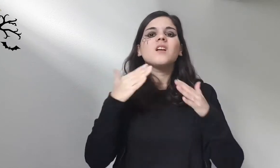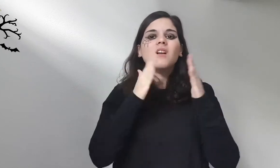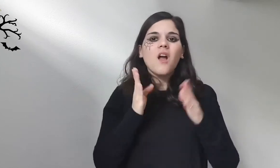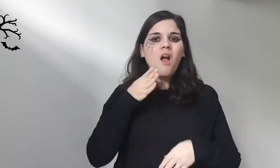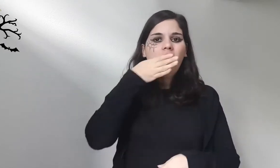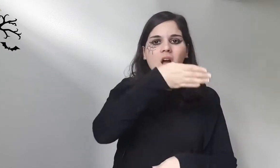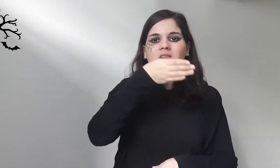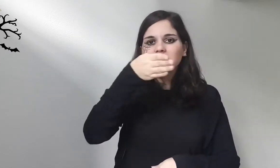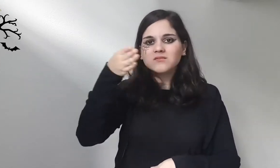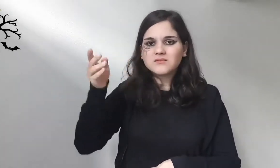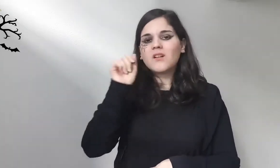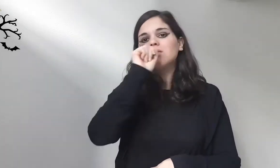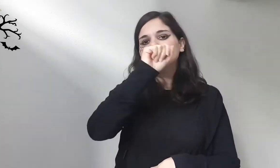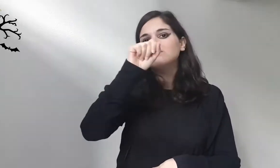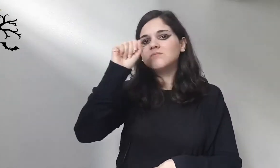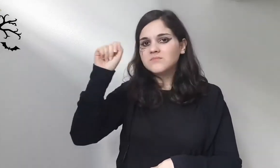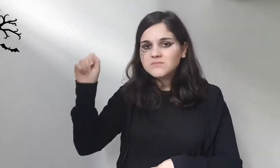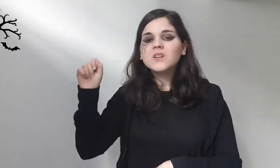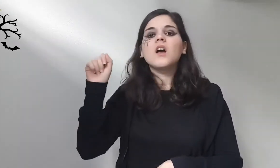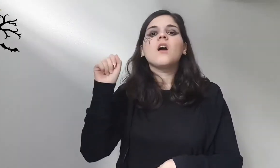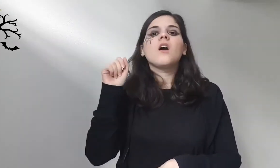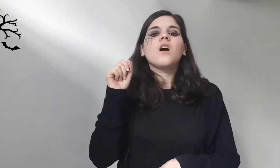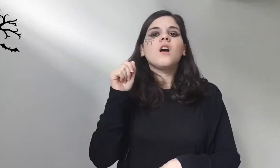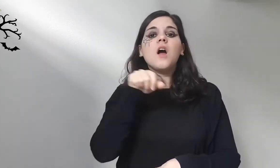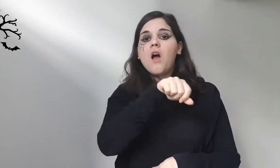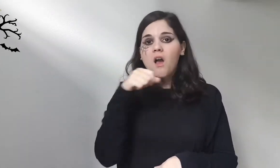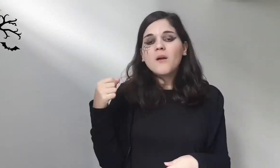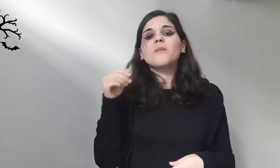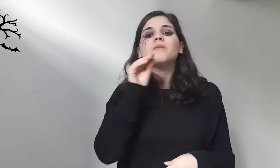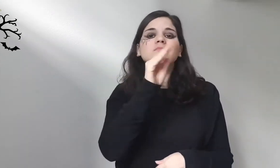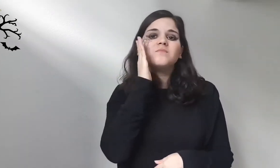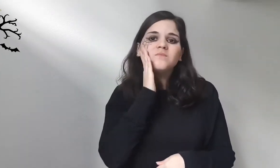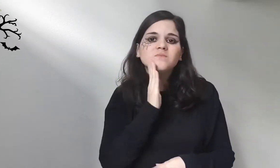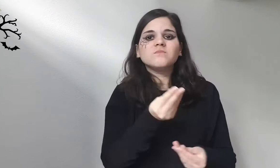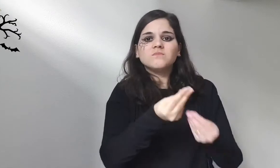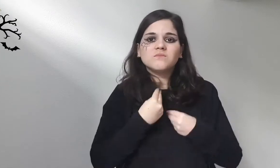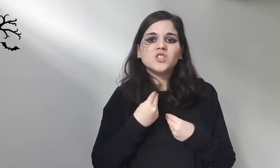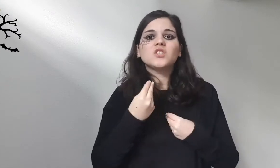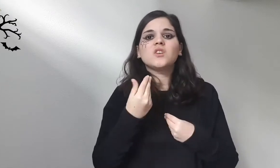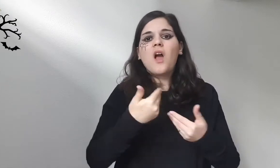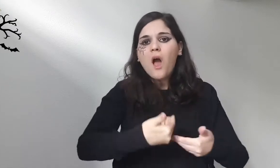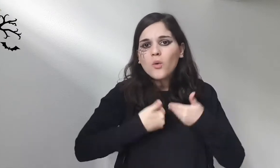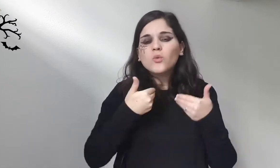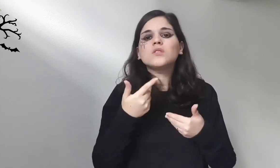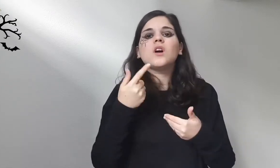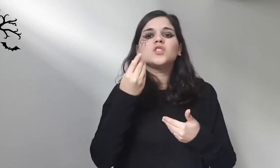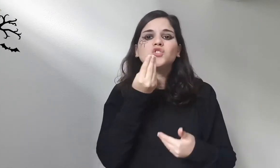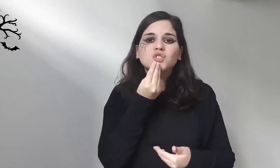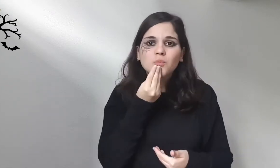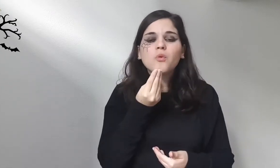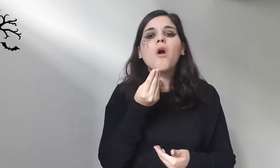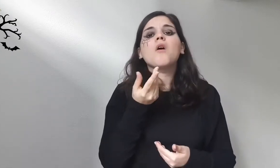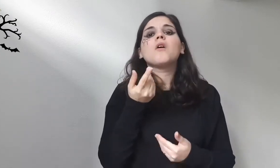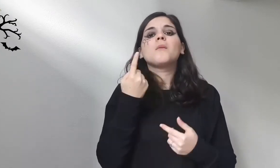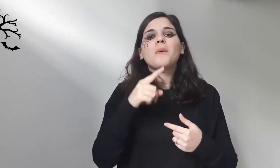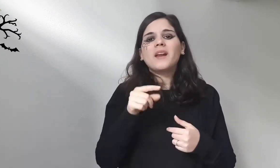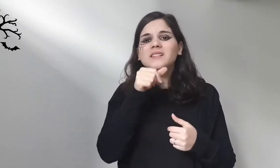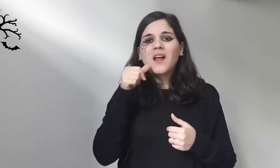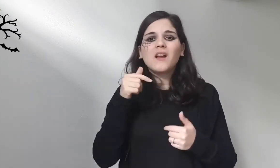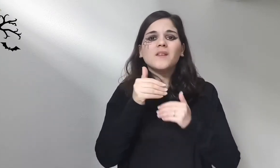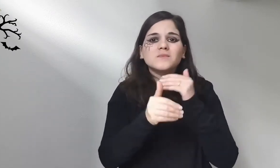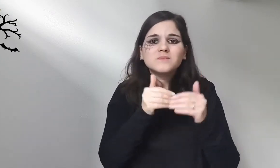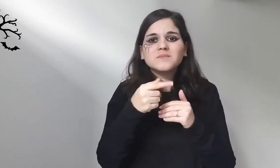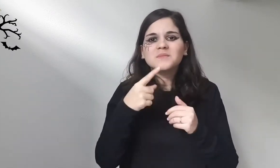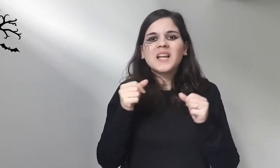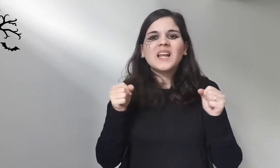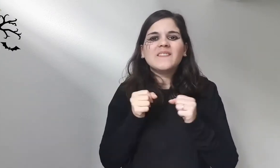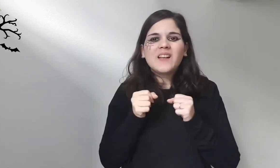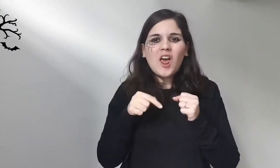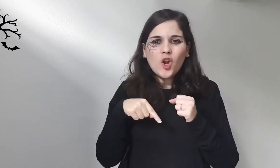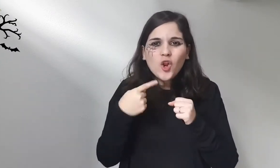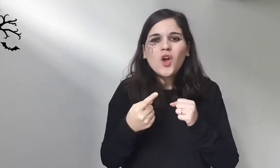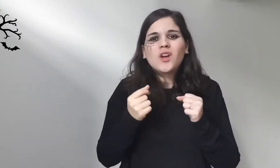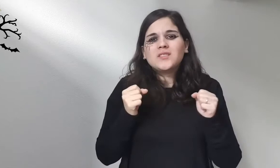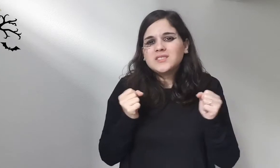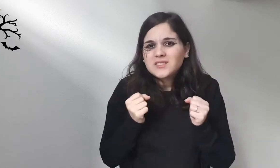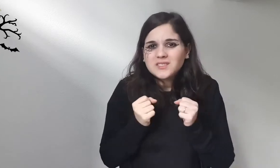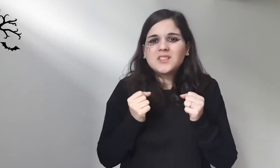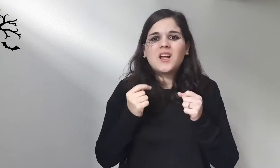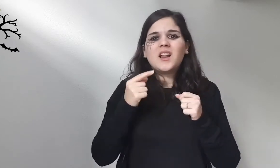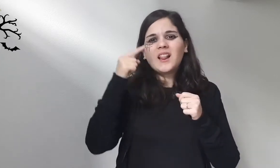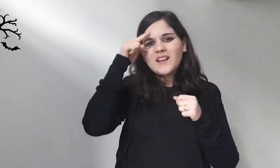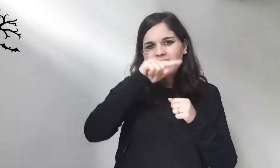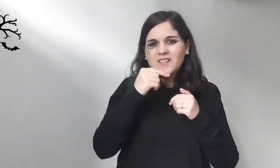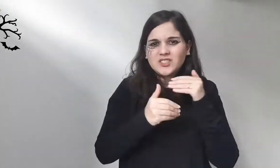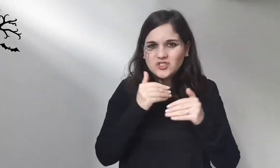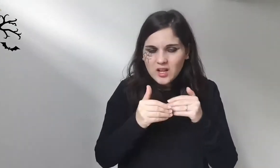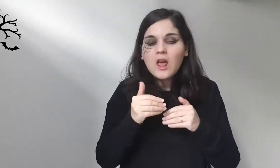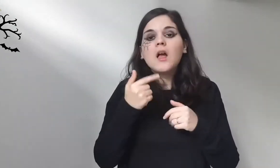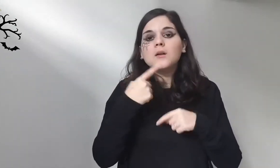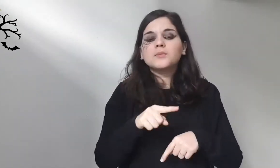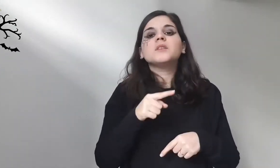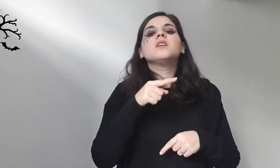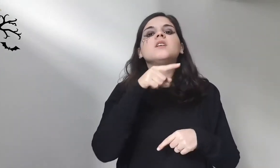knocked on houses asking for food to survive the harsh winter